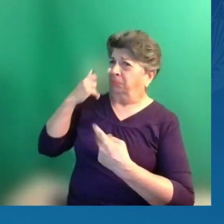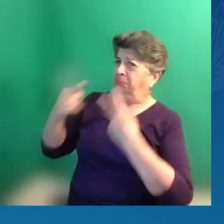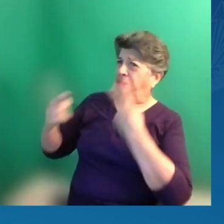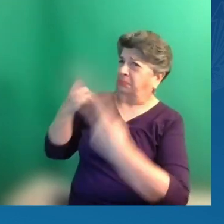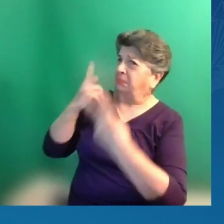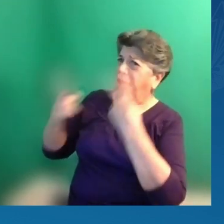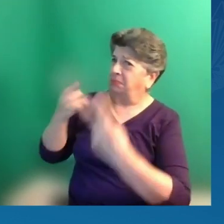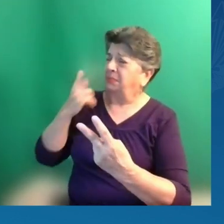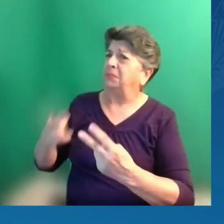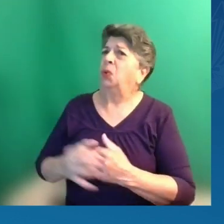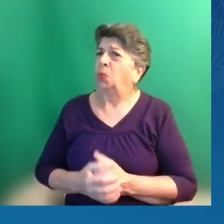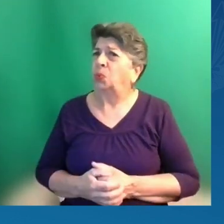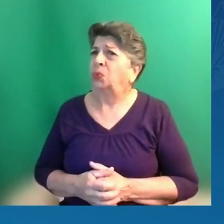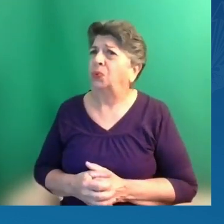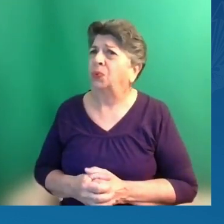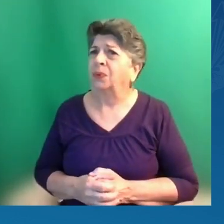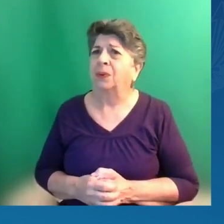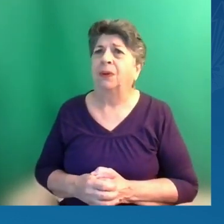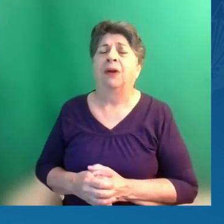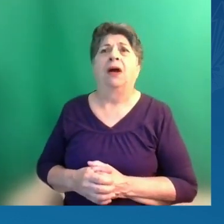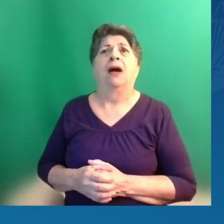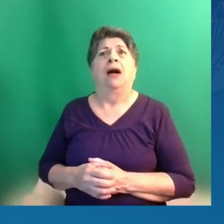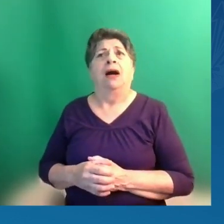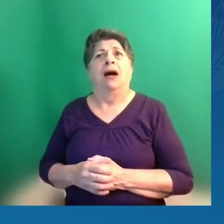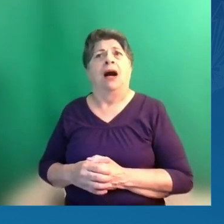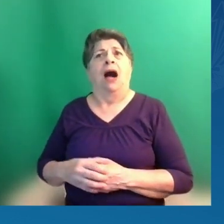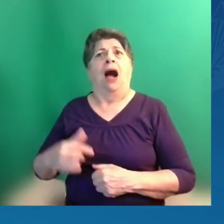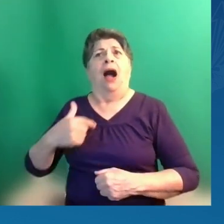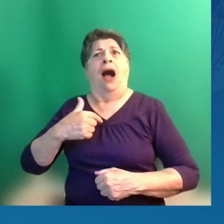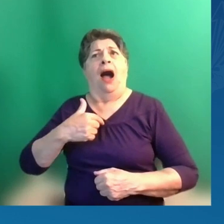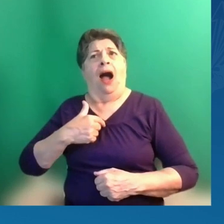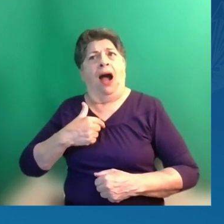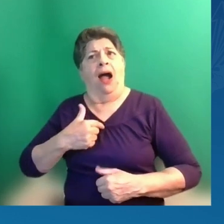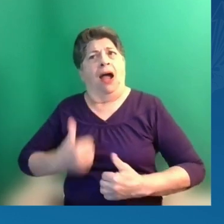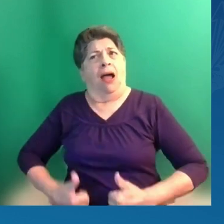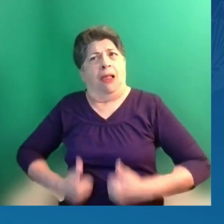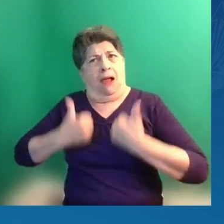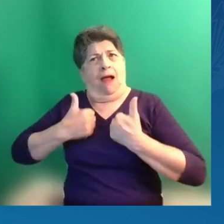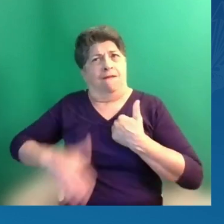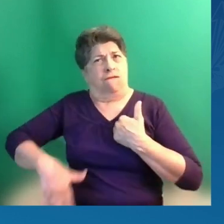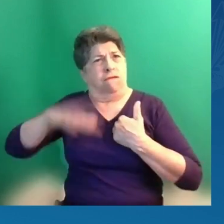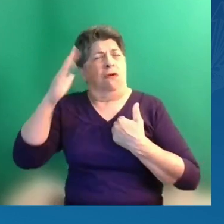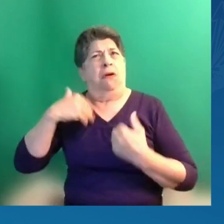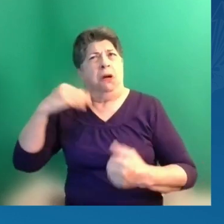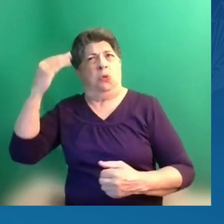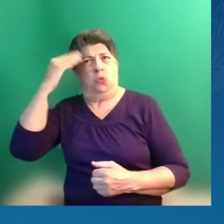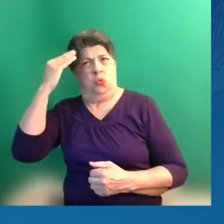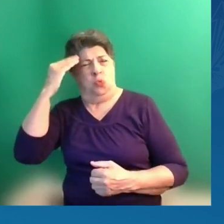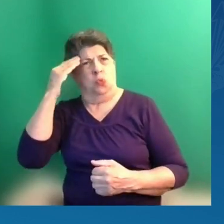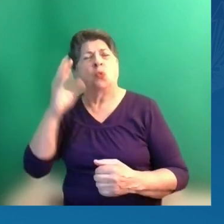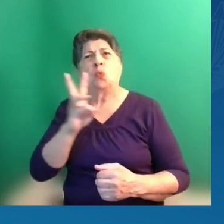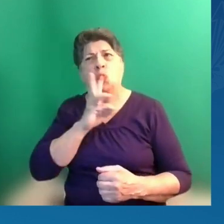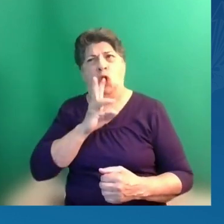acutely aware of the reality of water scarcity. I remember I was, I think, 12 --